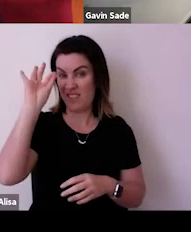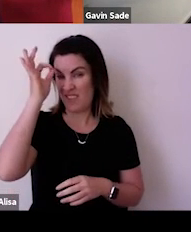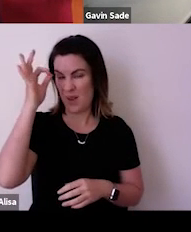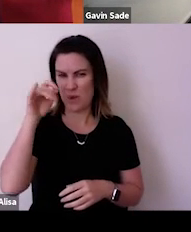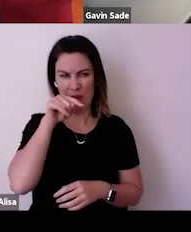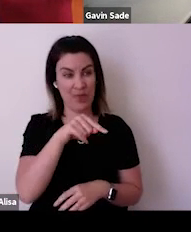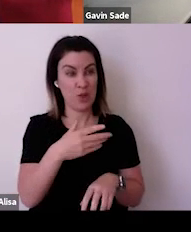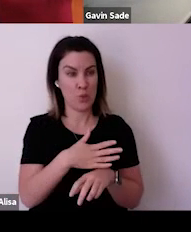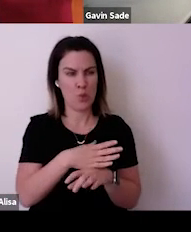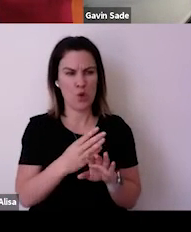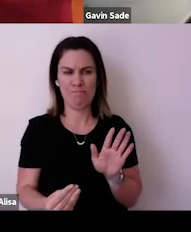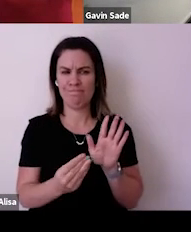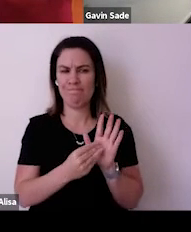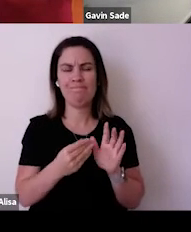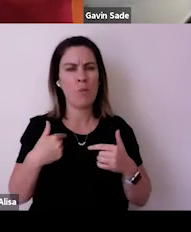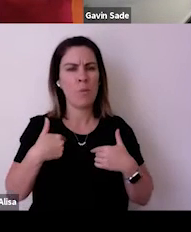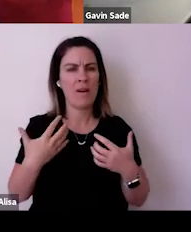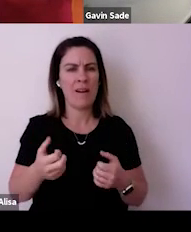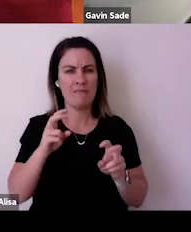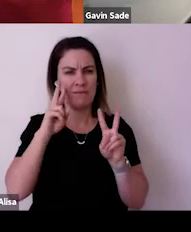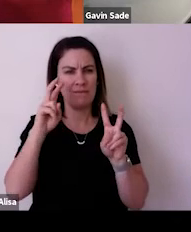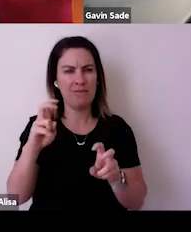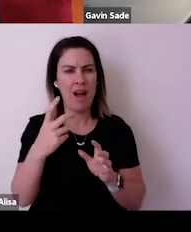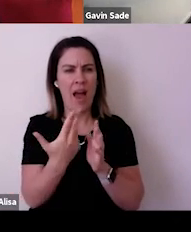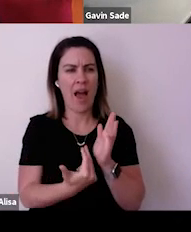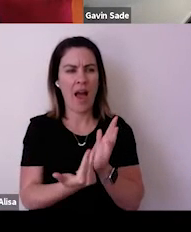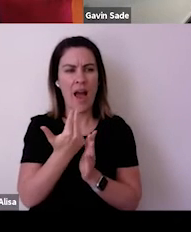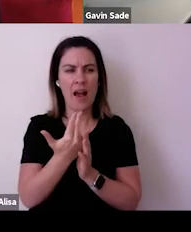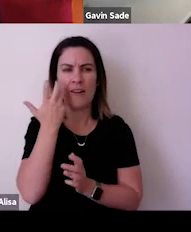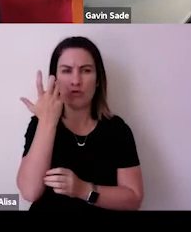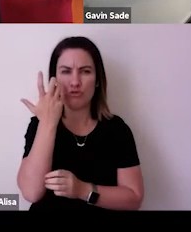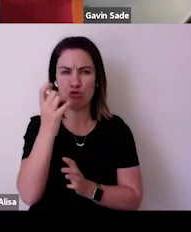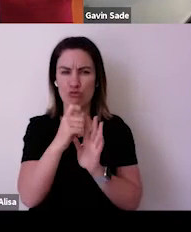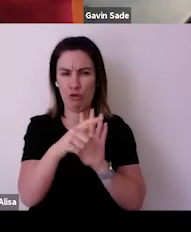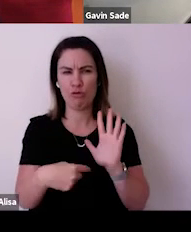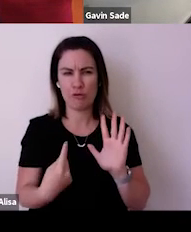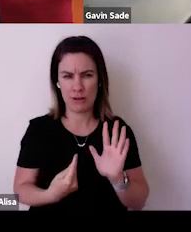our research focused on the future of arts and creativity. The body of work investigates the